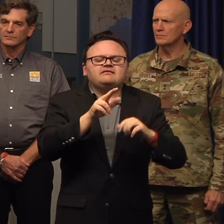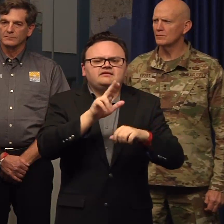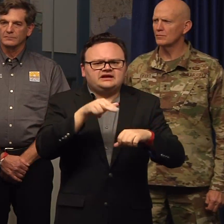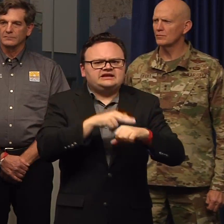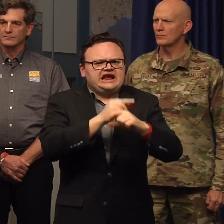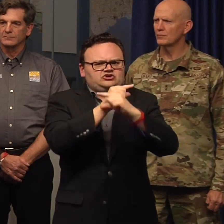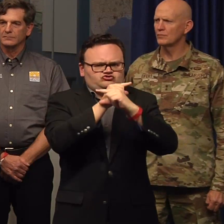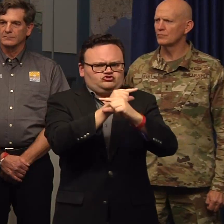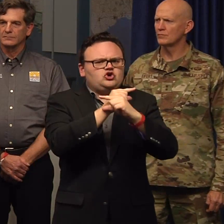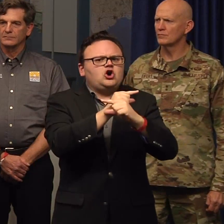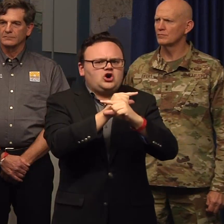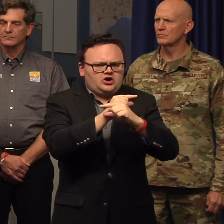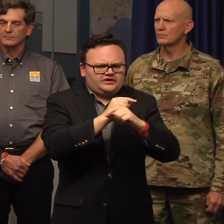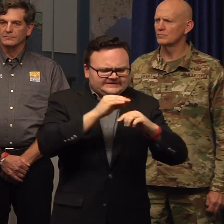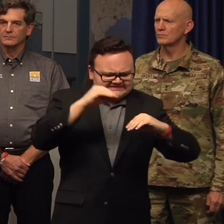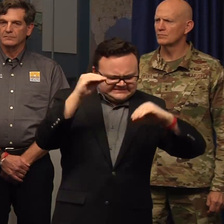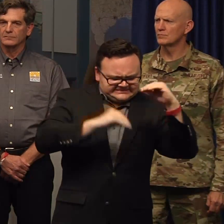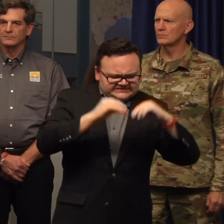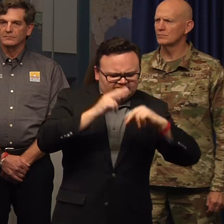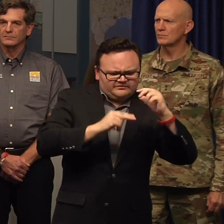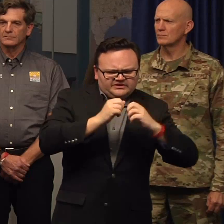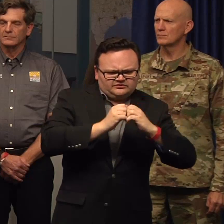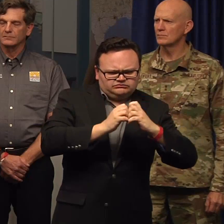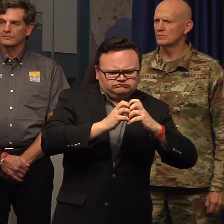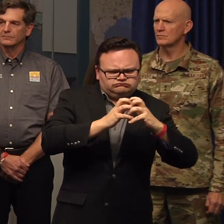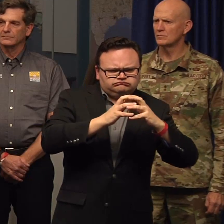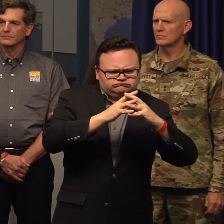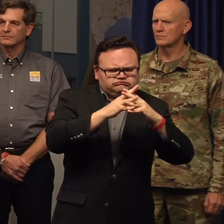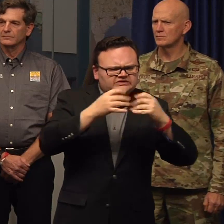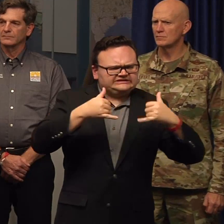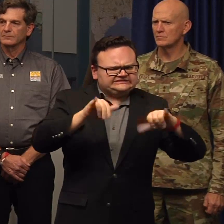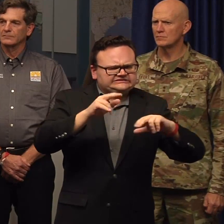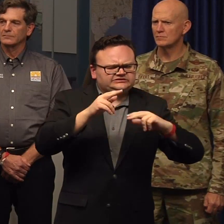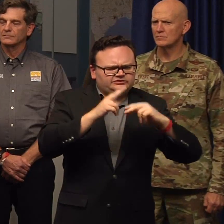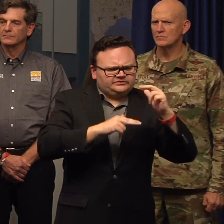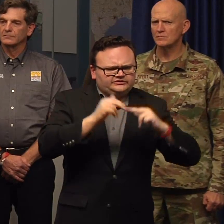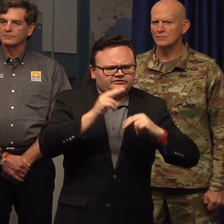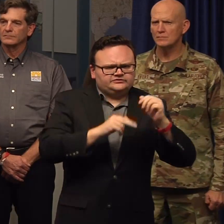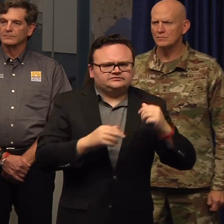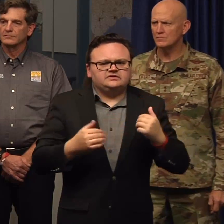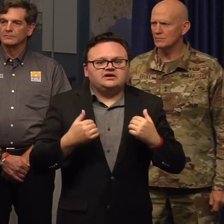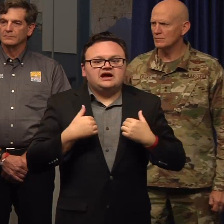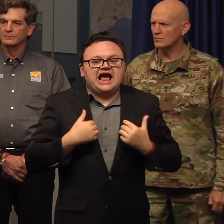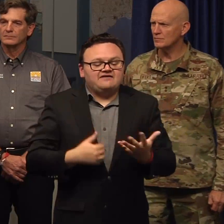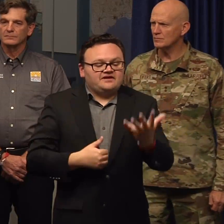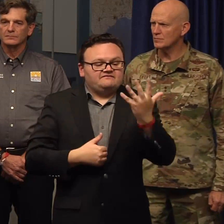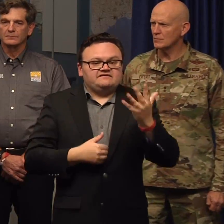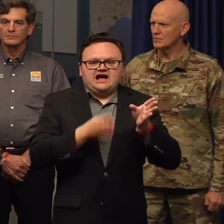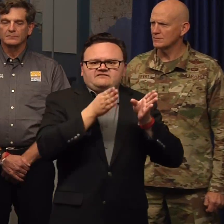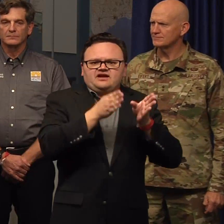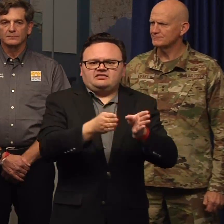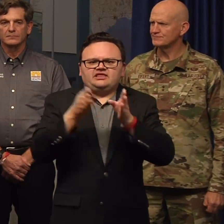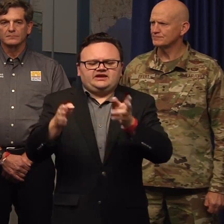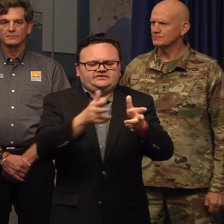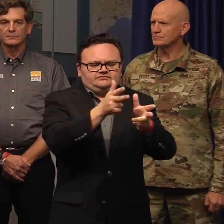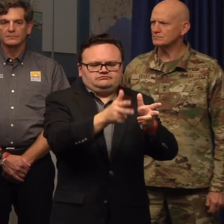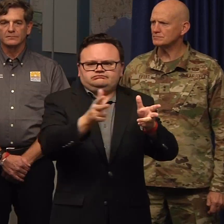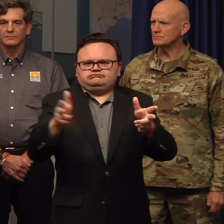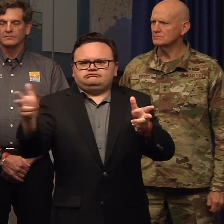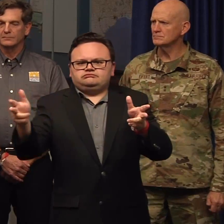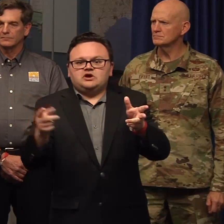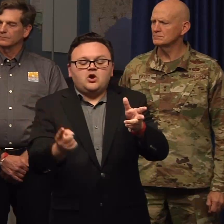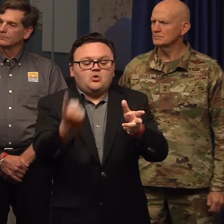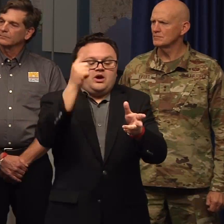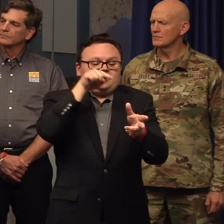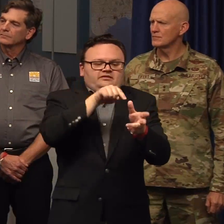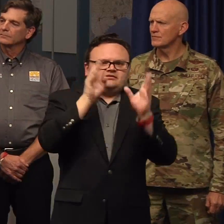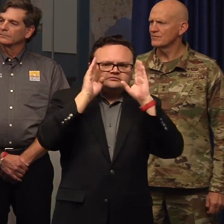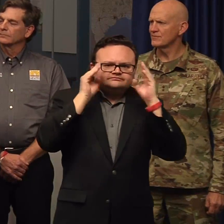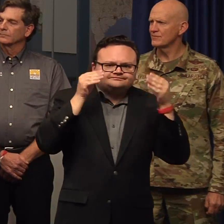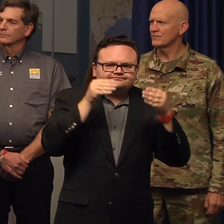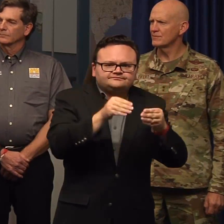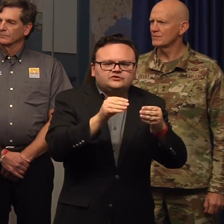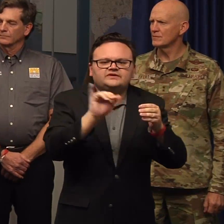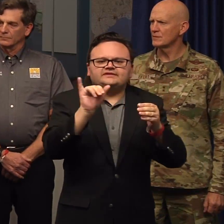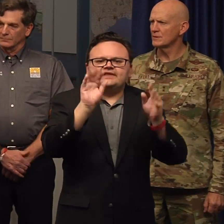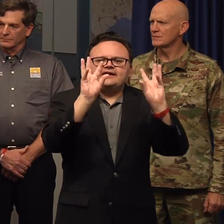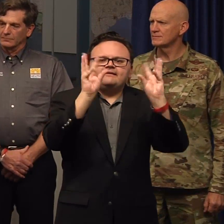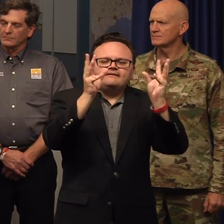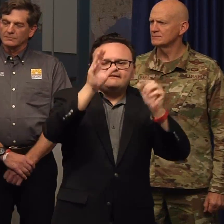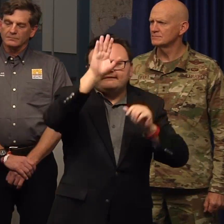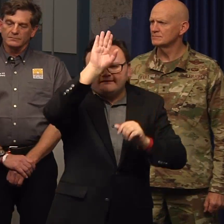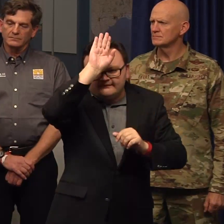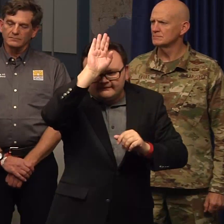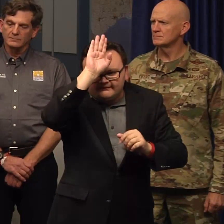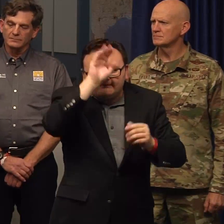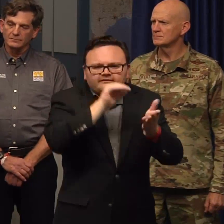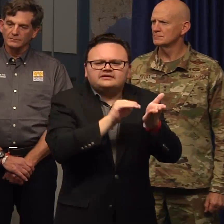BROWARD MEMORIAL HEALTHCARE